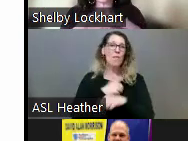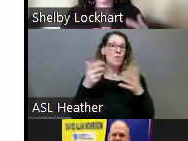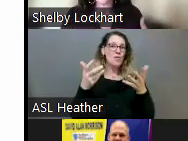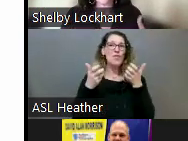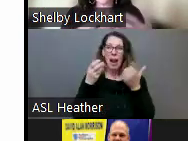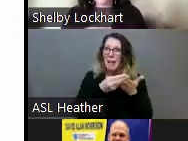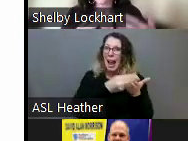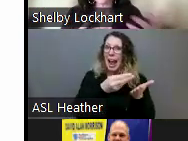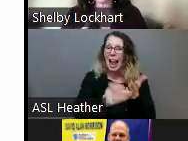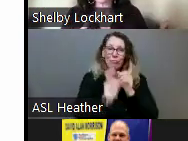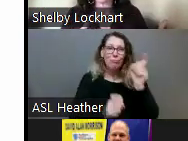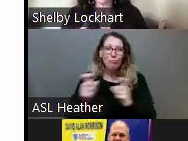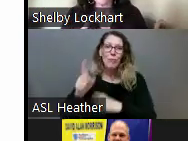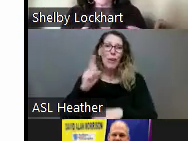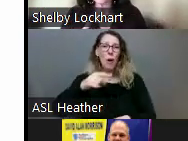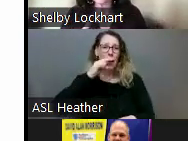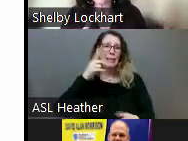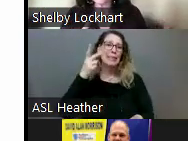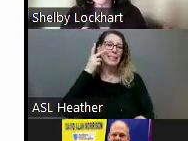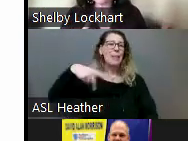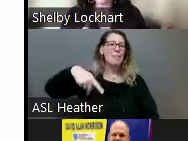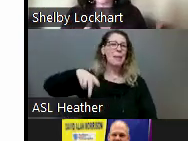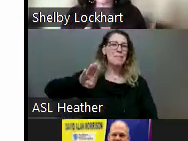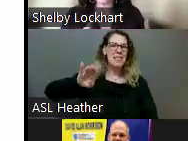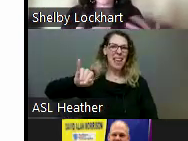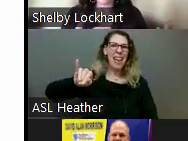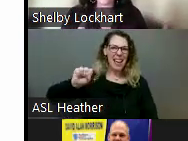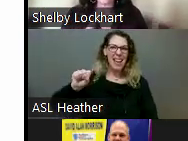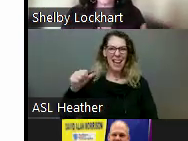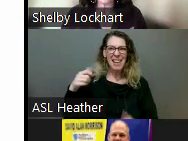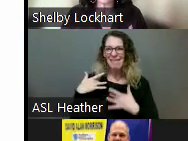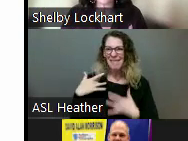for kids. I think we see this in PBIS a lot of times too in that land,